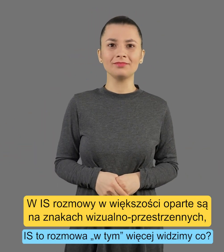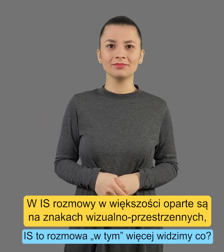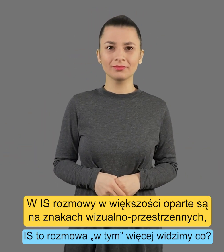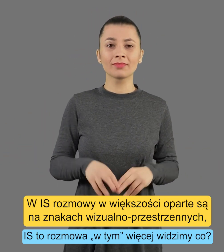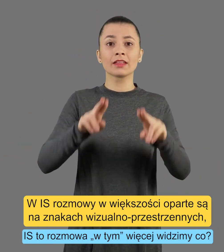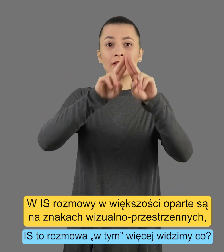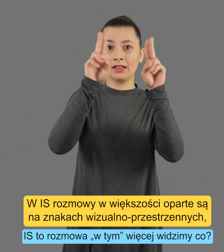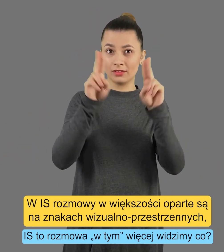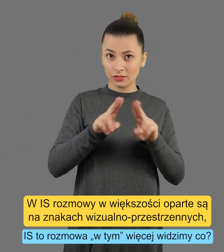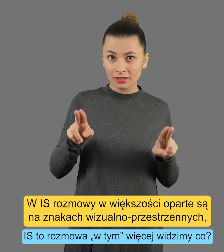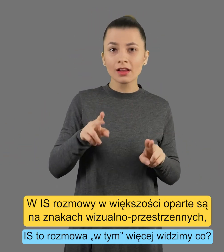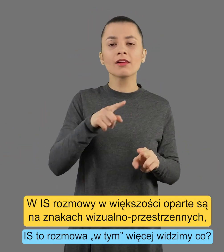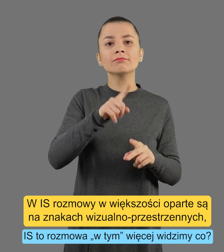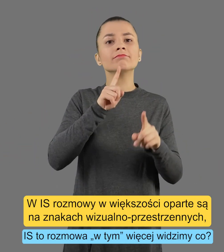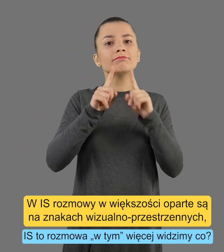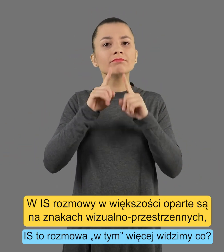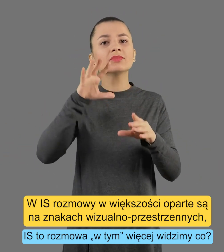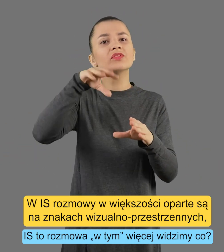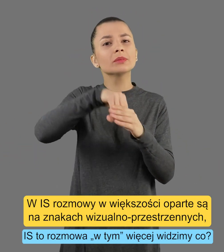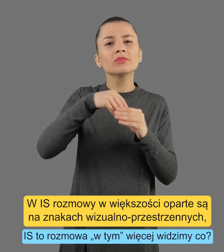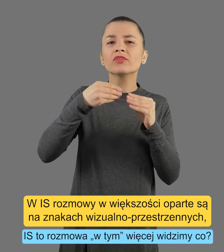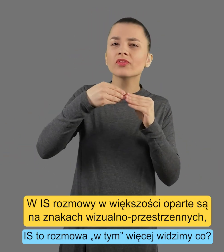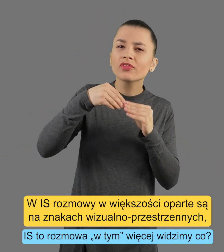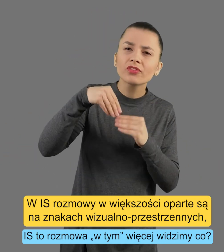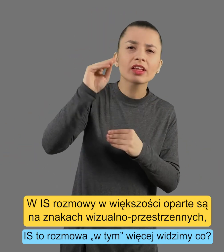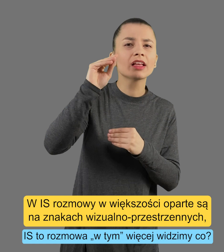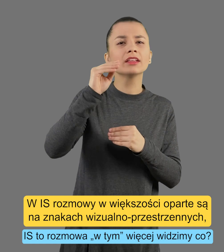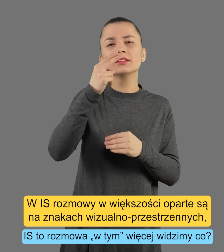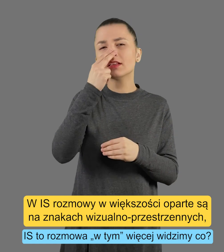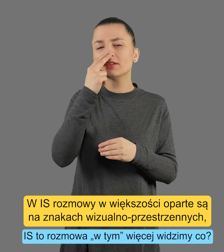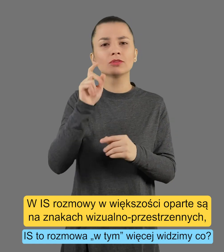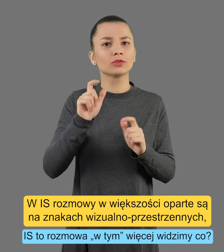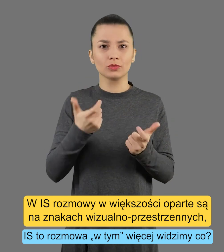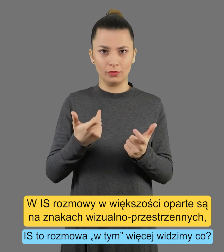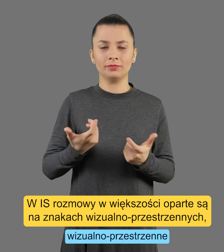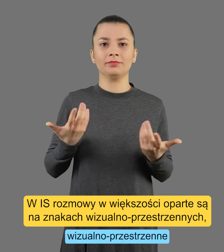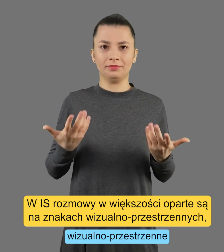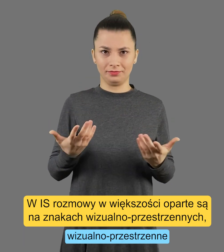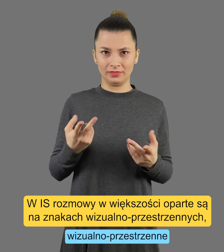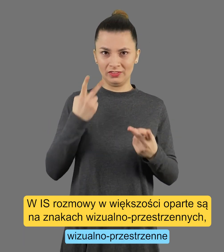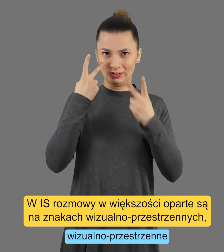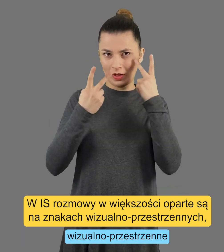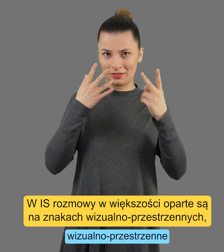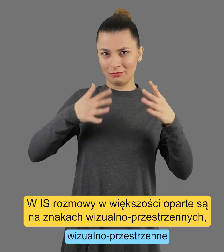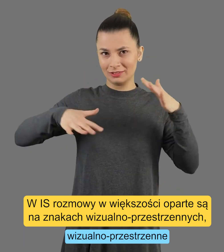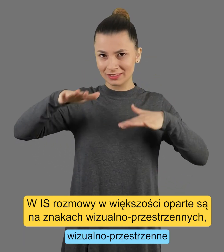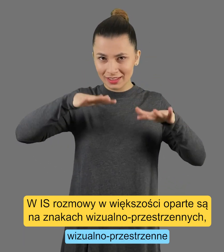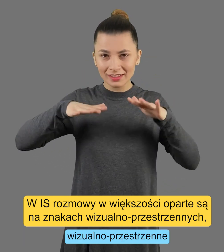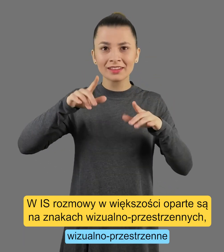In IS, conversations are mostly based on visual-spatial signs,